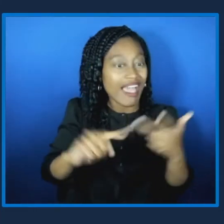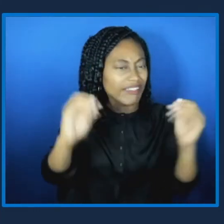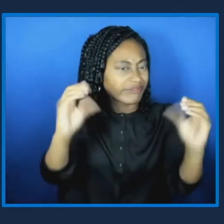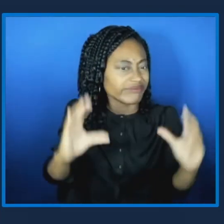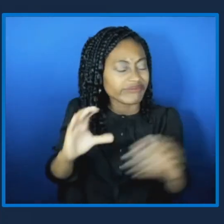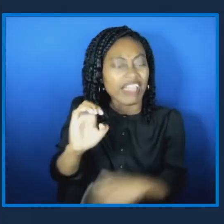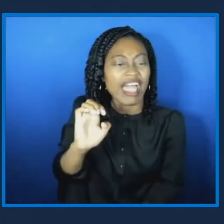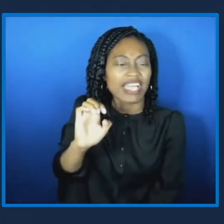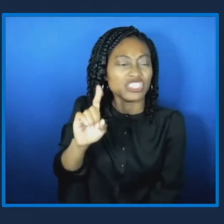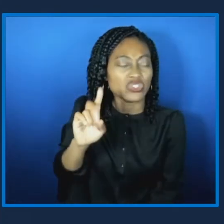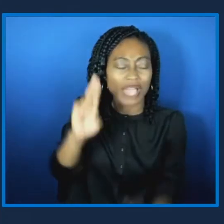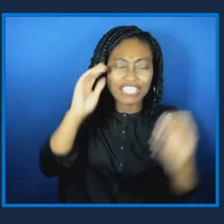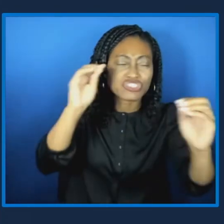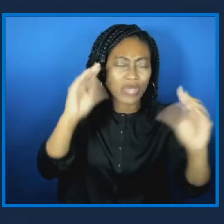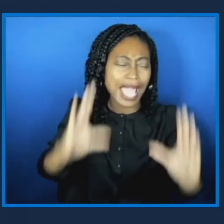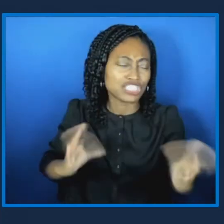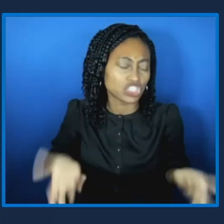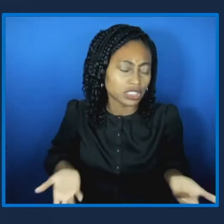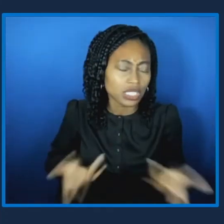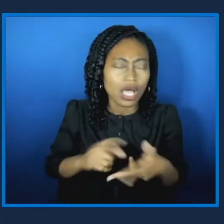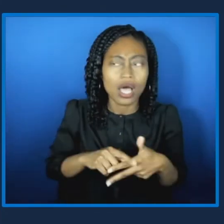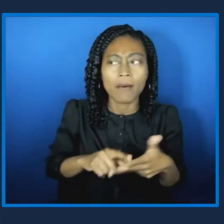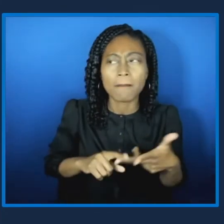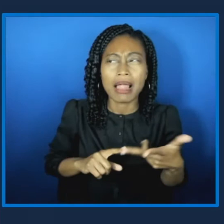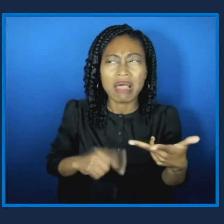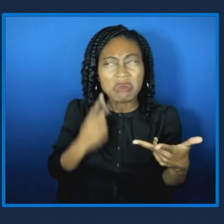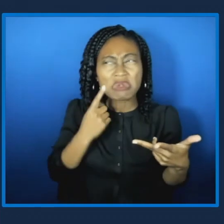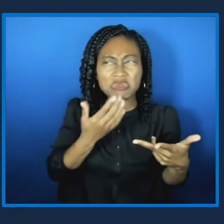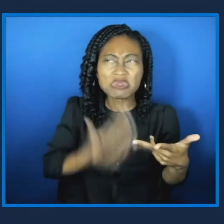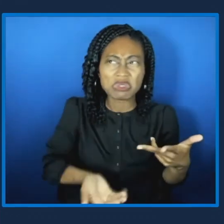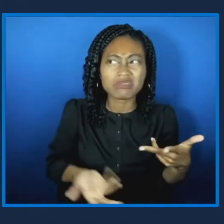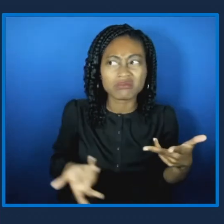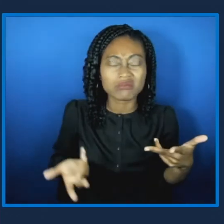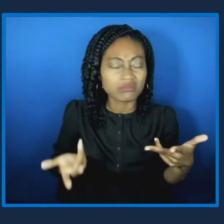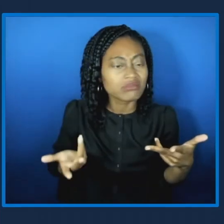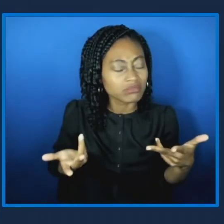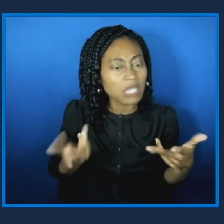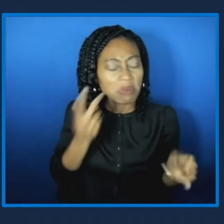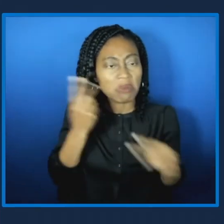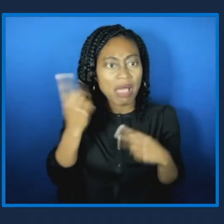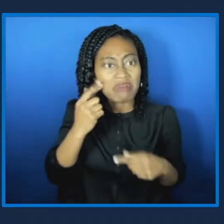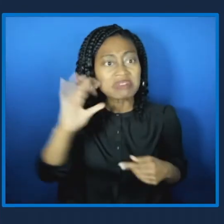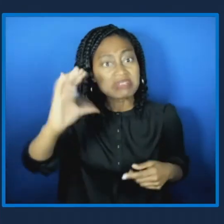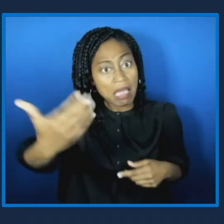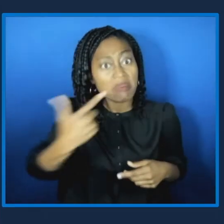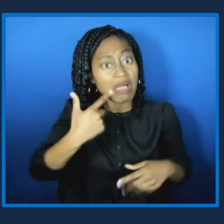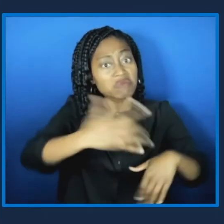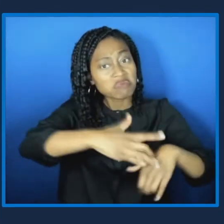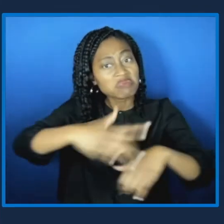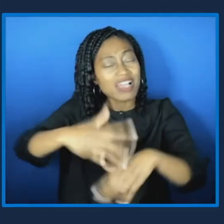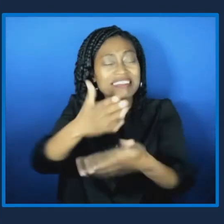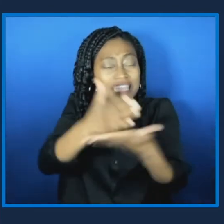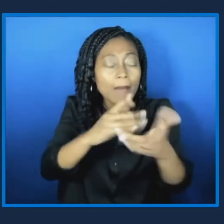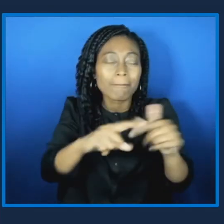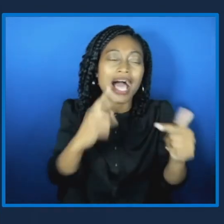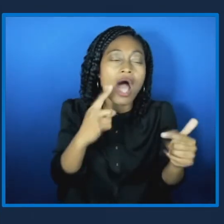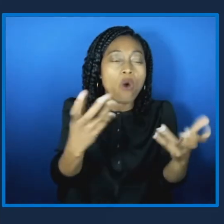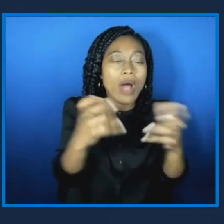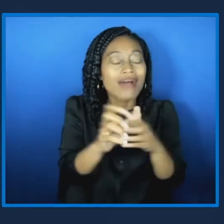But what I'm looking forward to is leaders from industries, particular industries who are again designing instructural exclusion